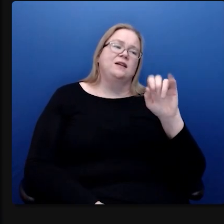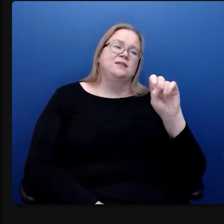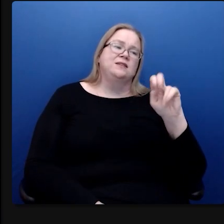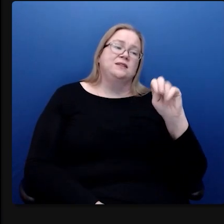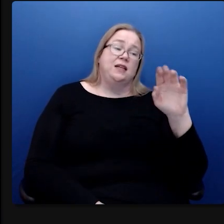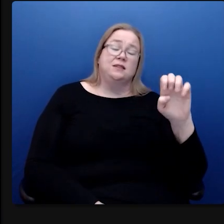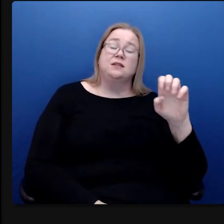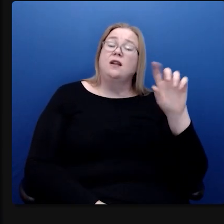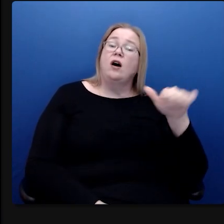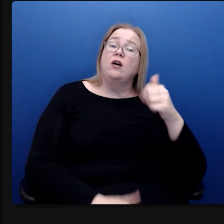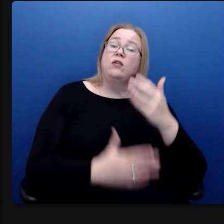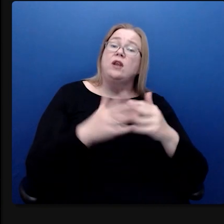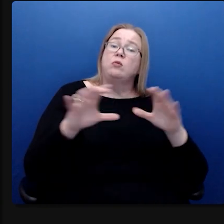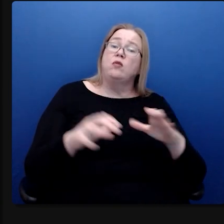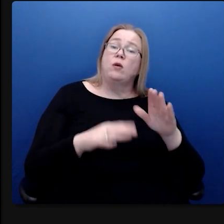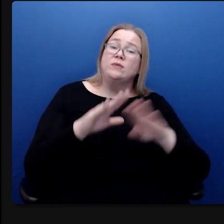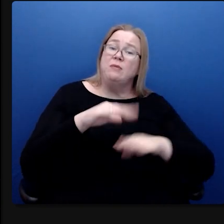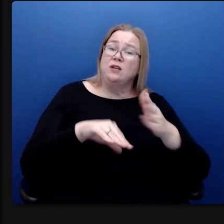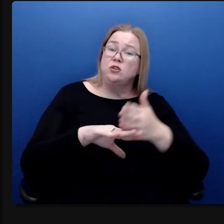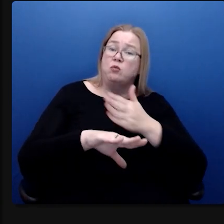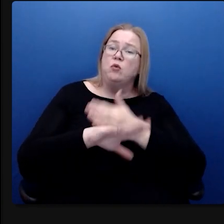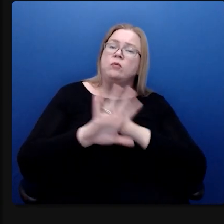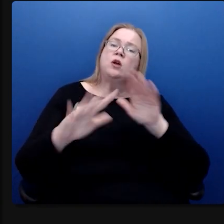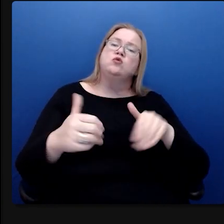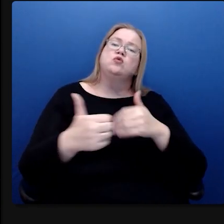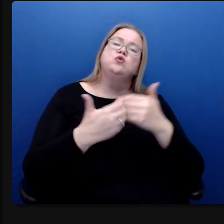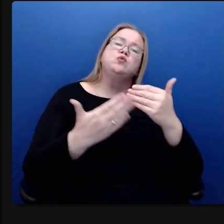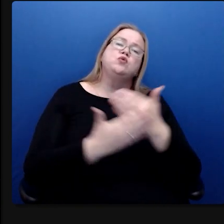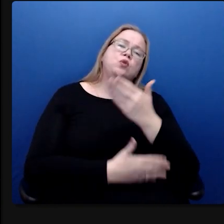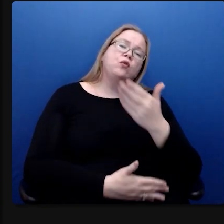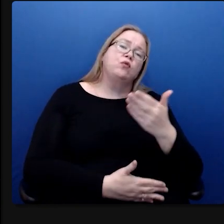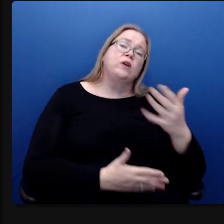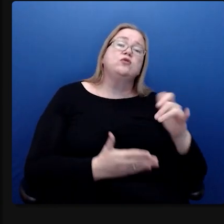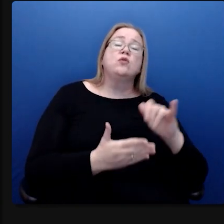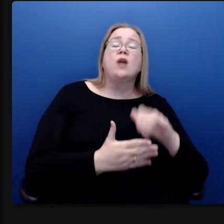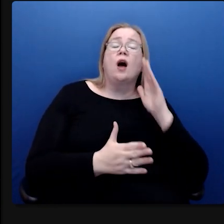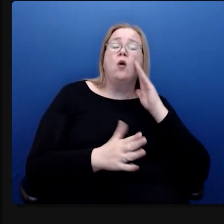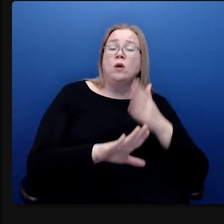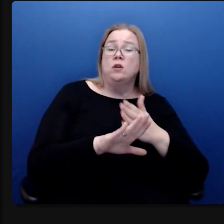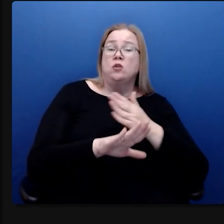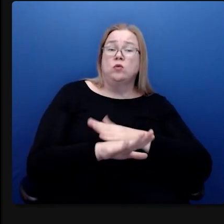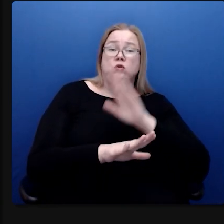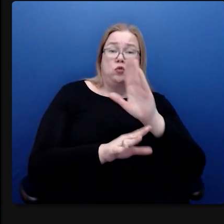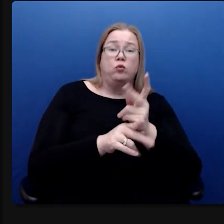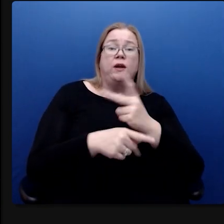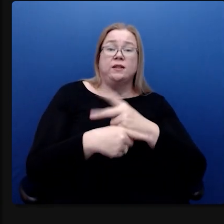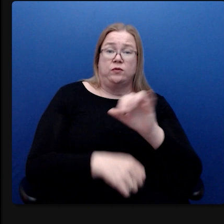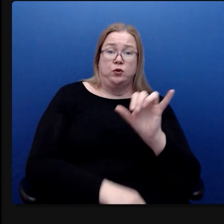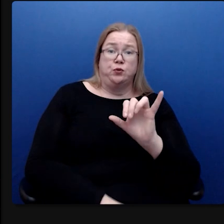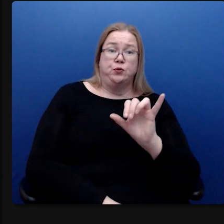[David] Besides performance based improvements, we also introduce new features that will also increase your productivity.